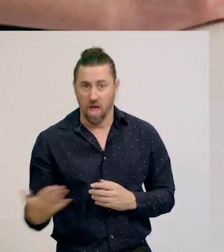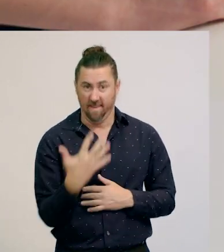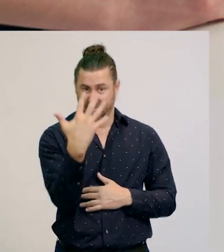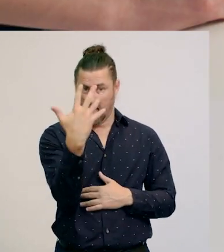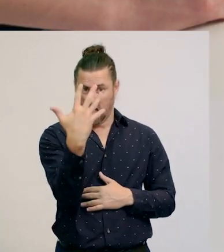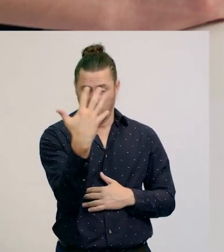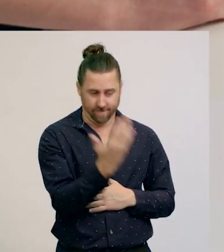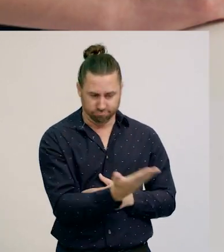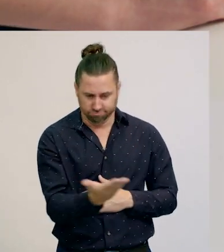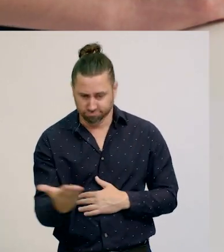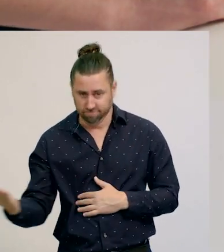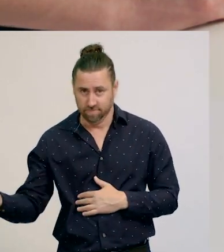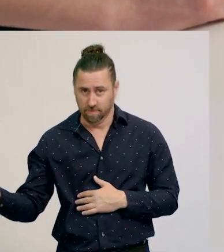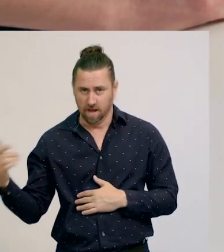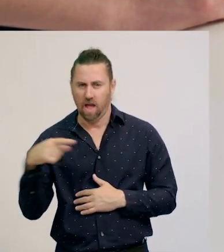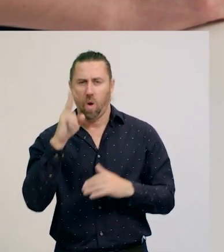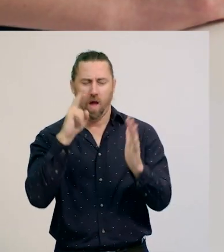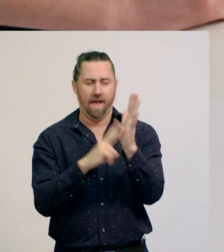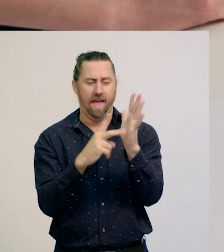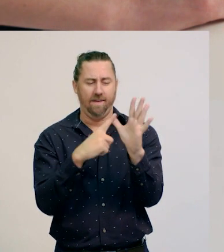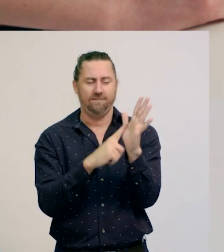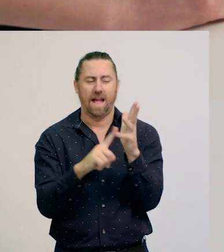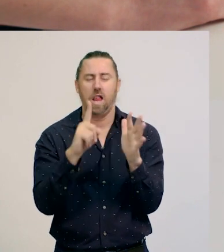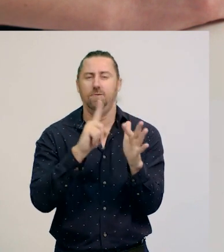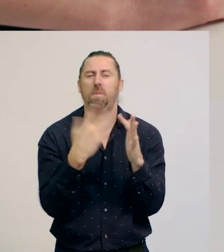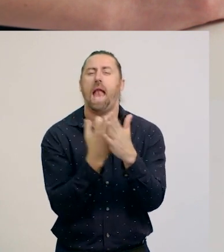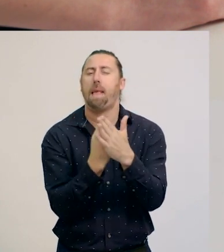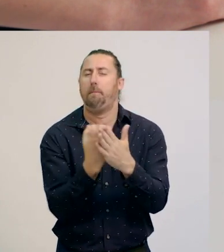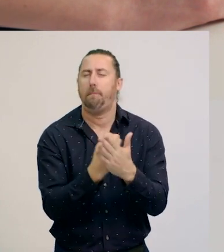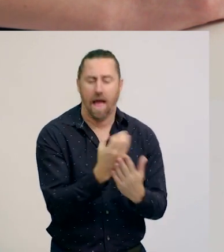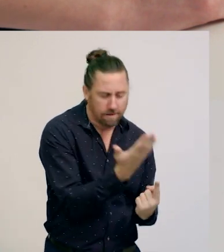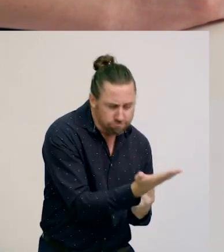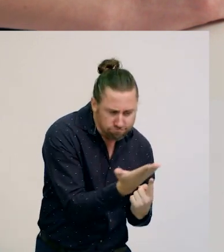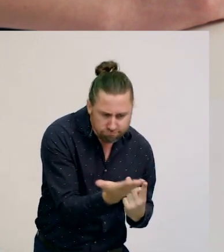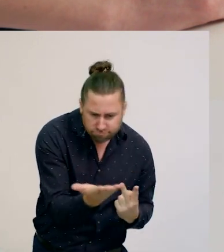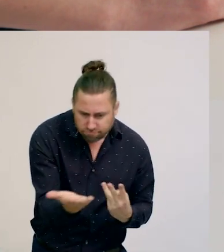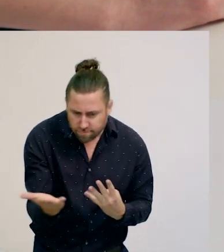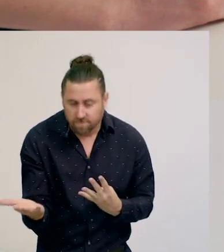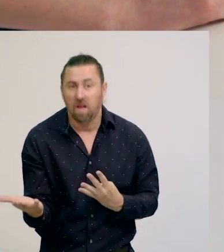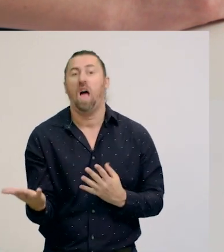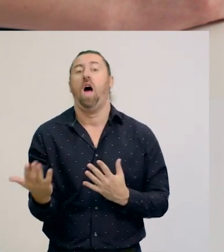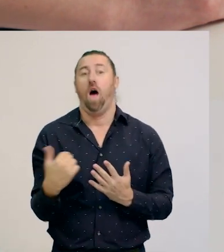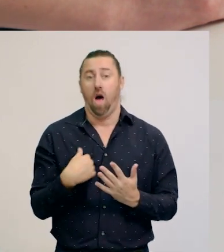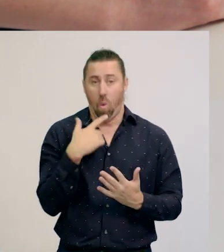These are our value cards, which we are going to perform operations on,